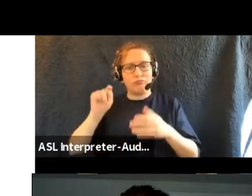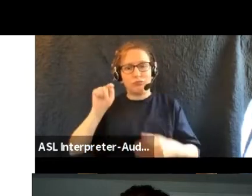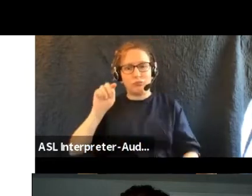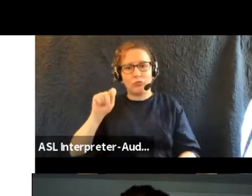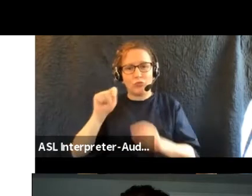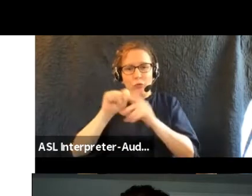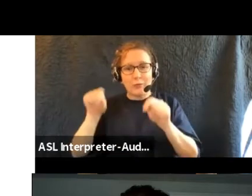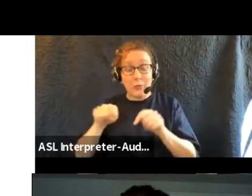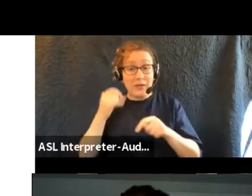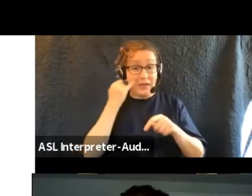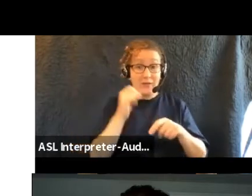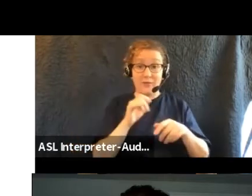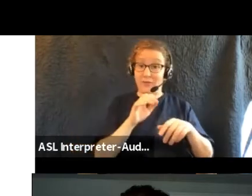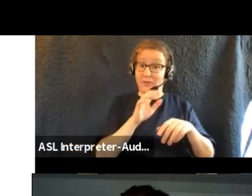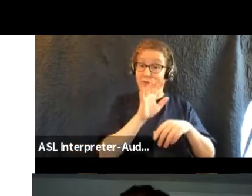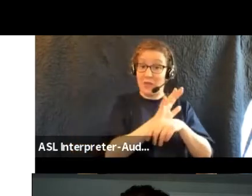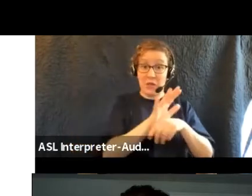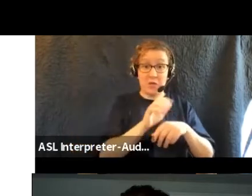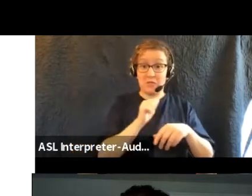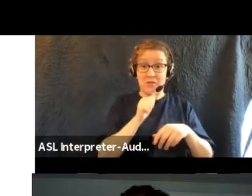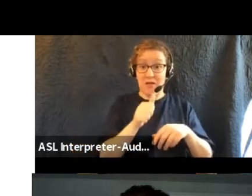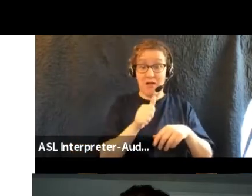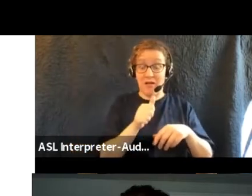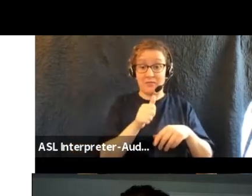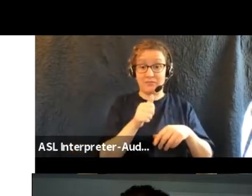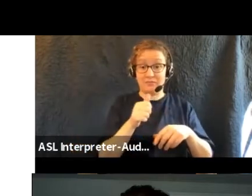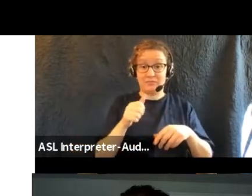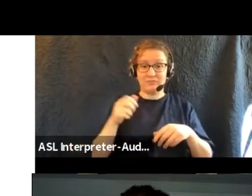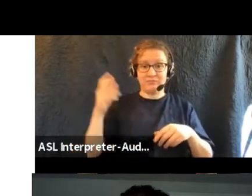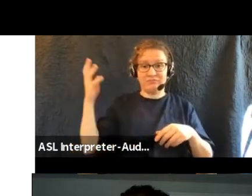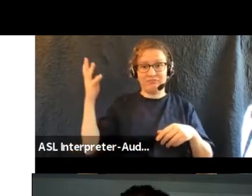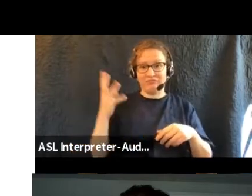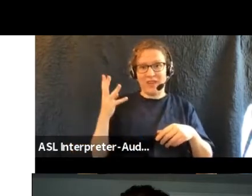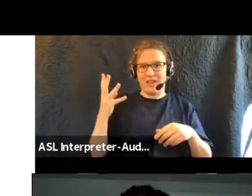be able to access the captions, thus making it difficult for them to access that content